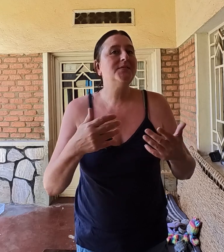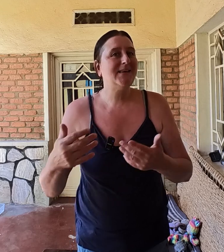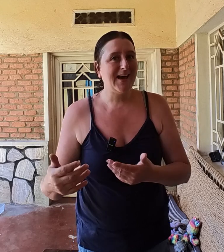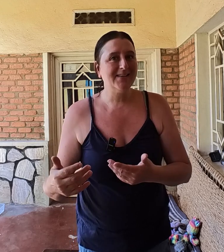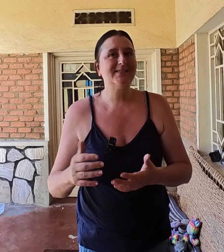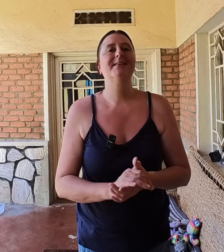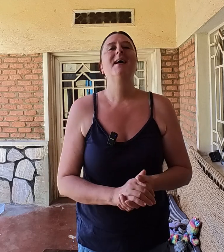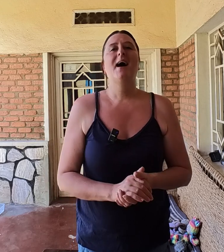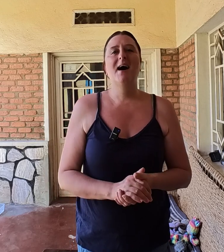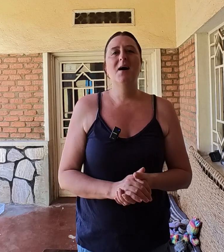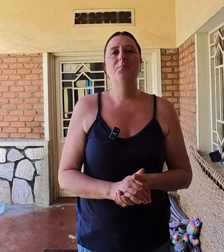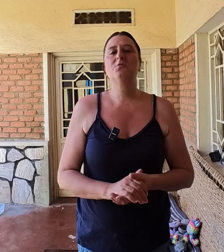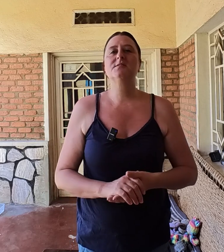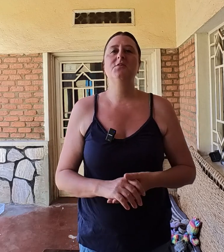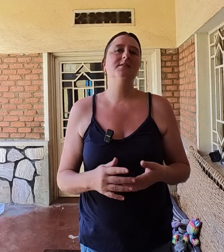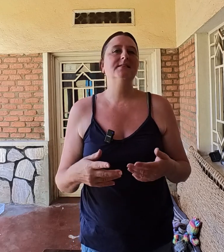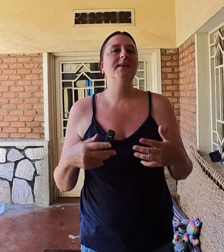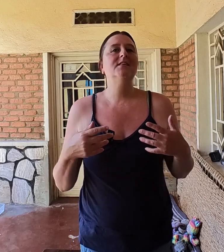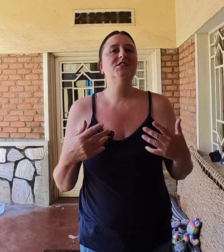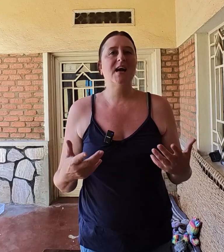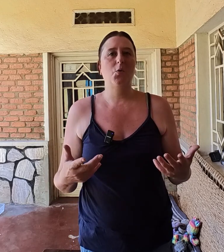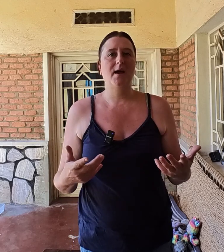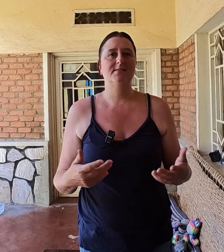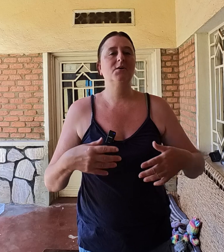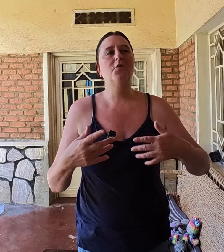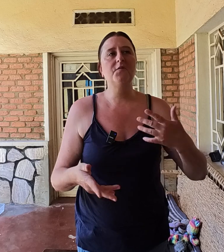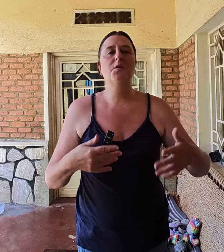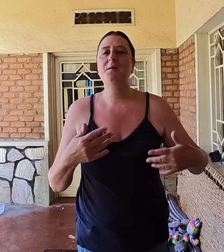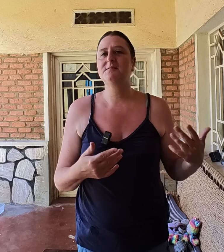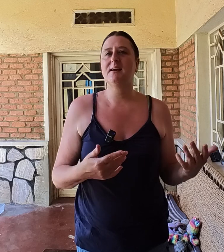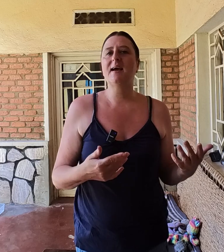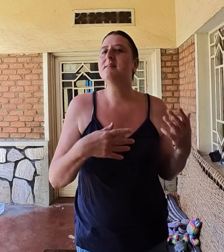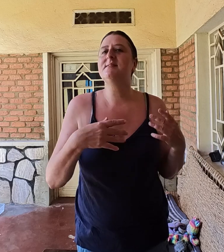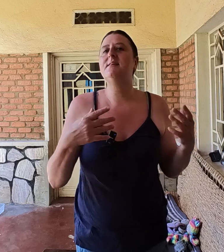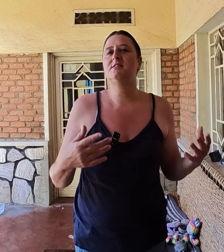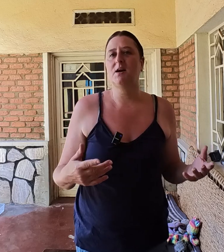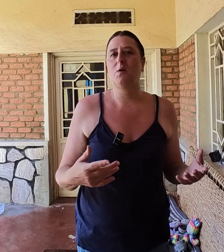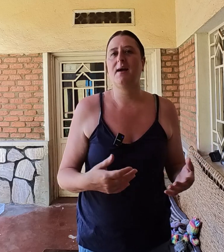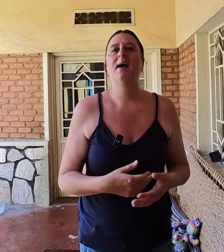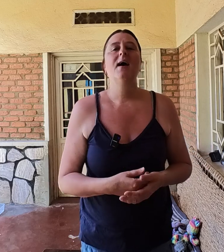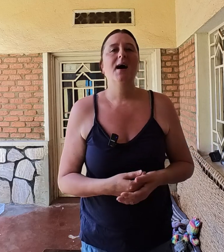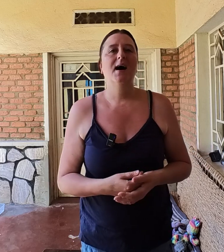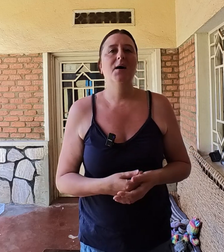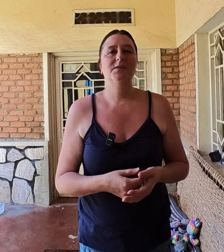Ipusi... pussycat. But also you can say injangwe. So, often when people say cat they say injangwe.